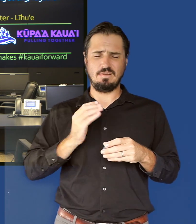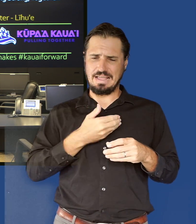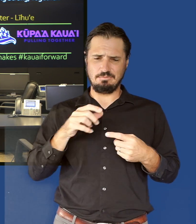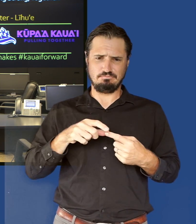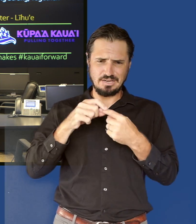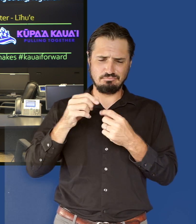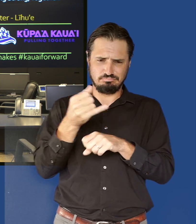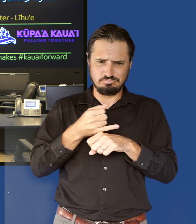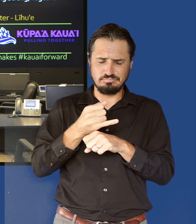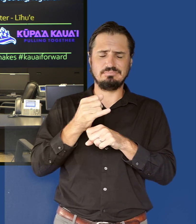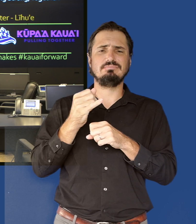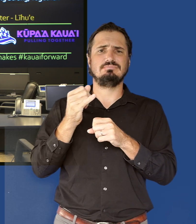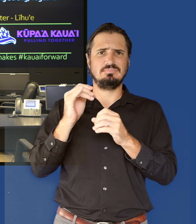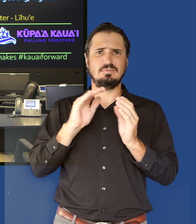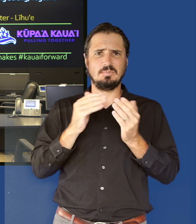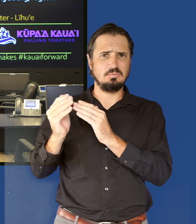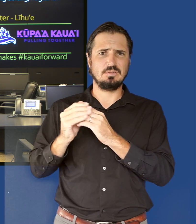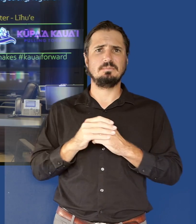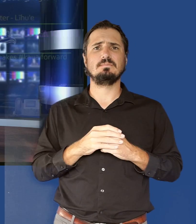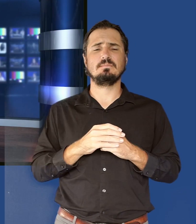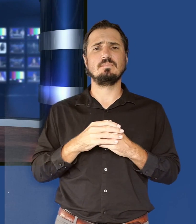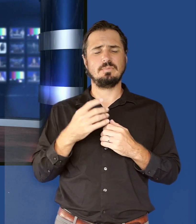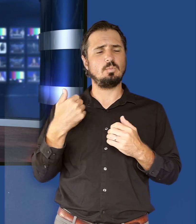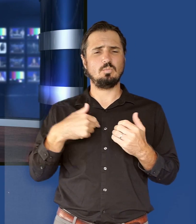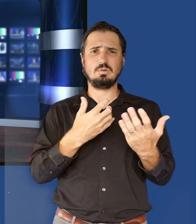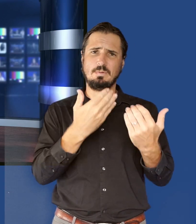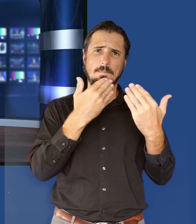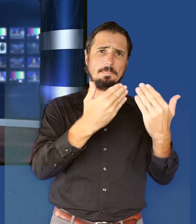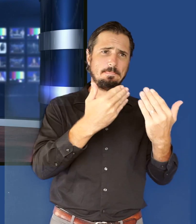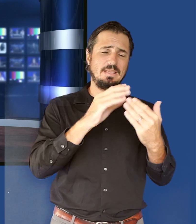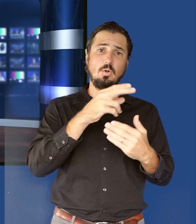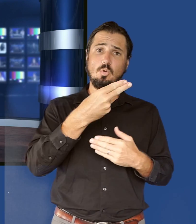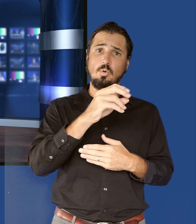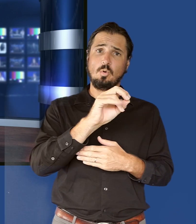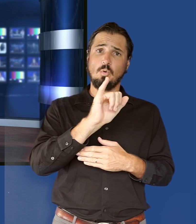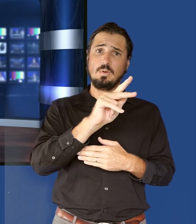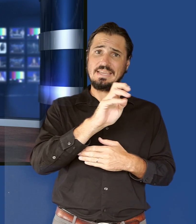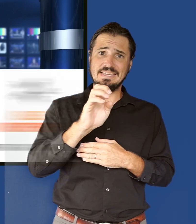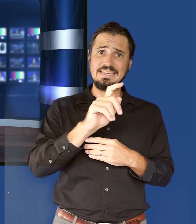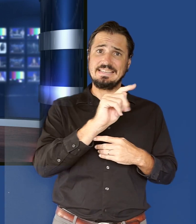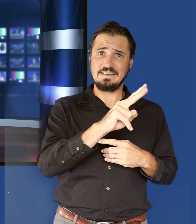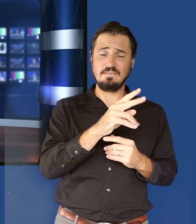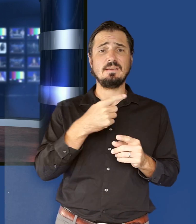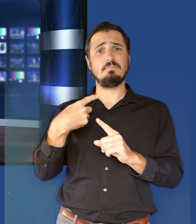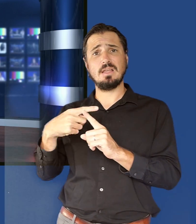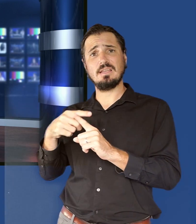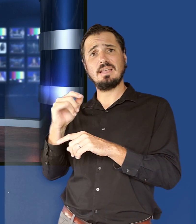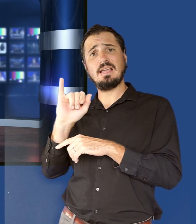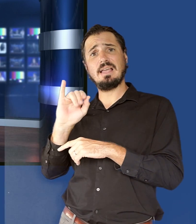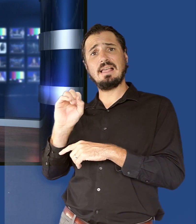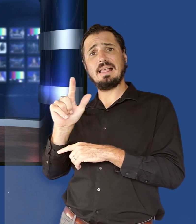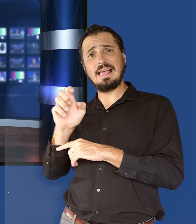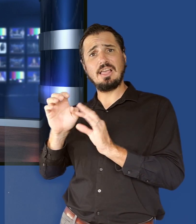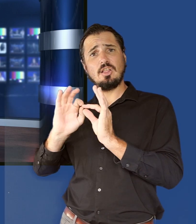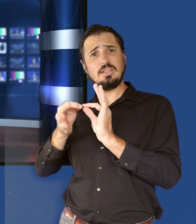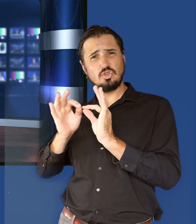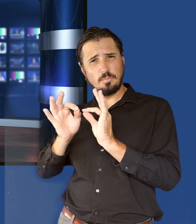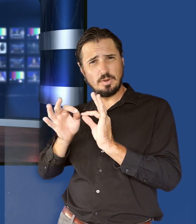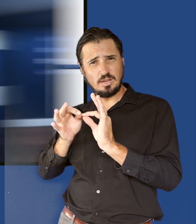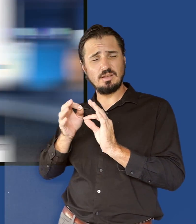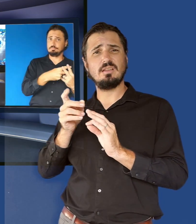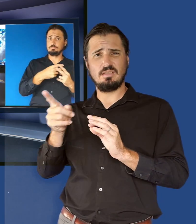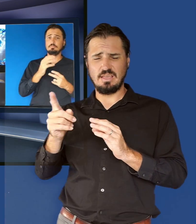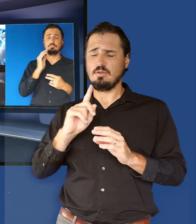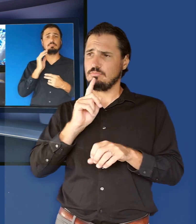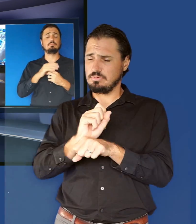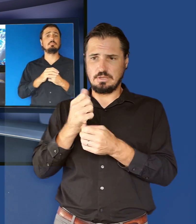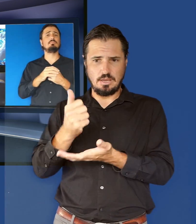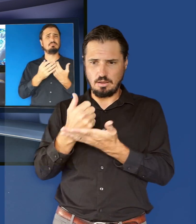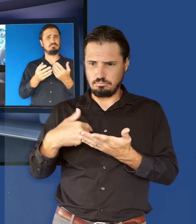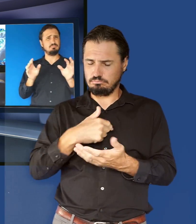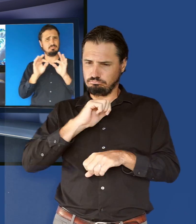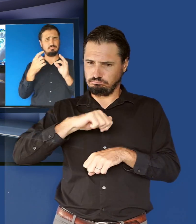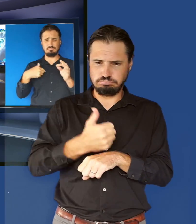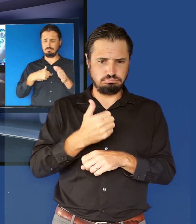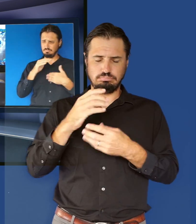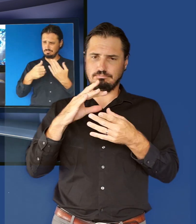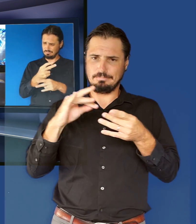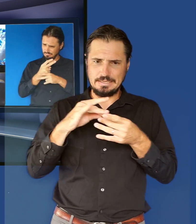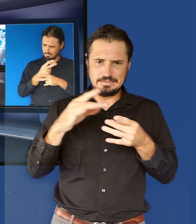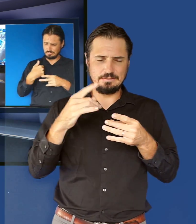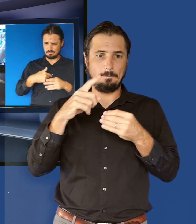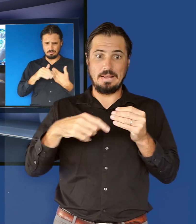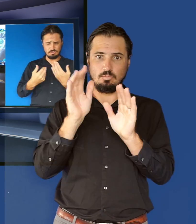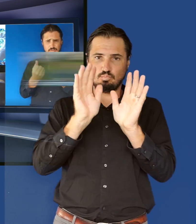We would also like to send a special mahalo to our friends at Hoike TV and Isle Interpret, who responded over the weekend to help push out a special weather message. And Mahalo to our